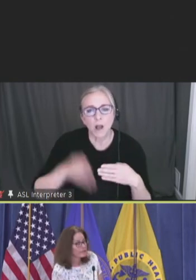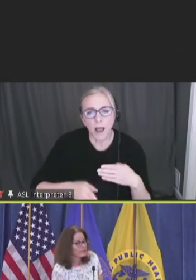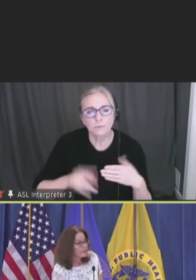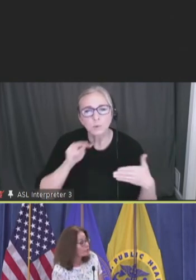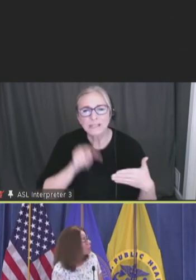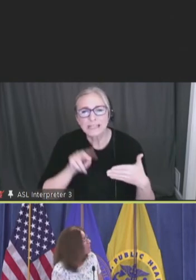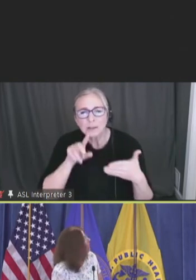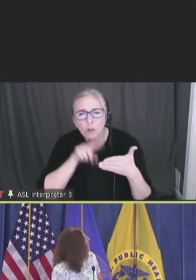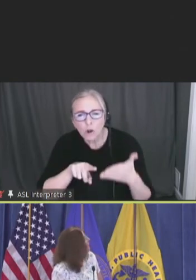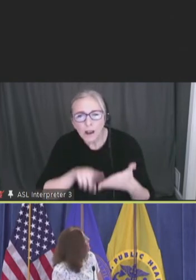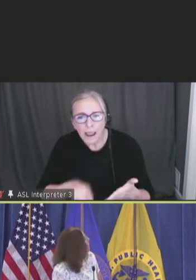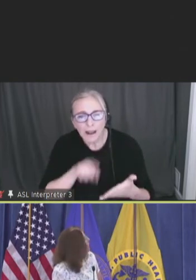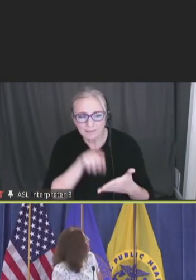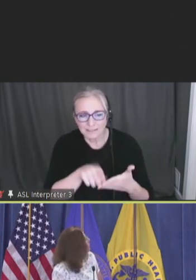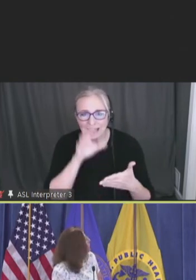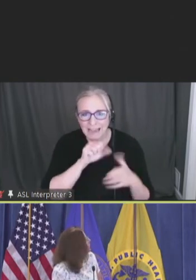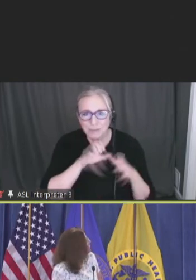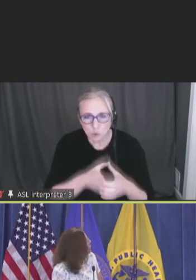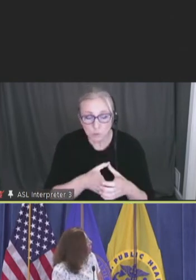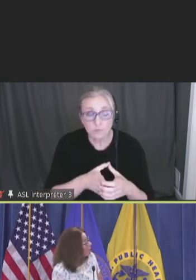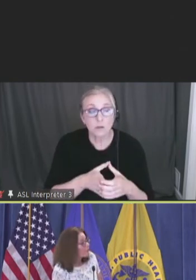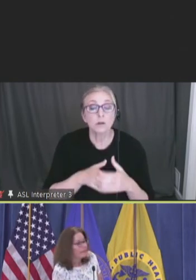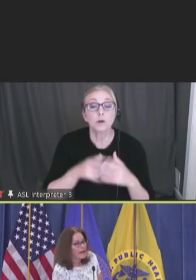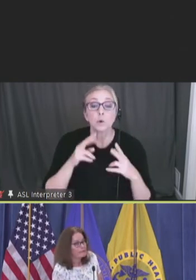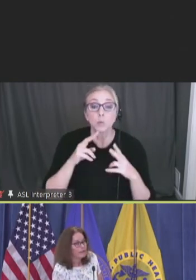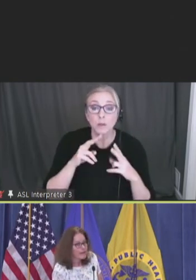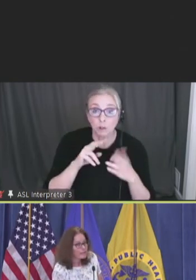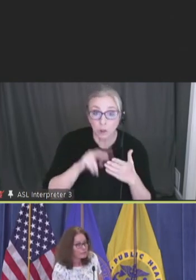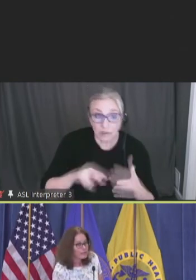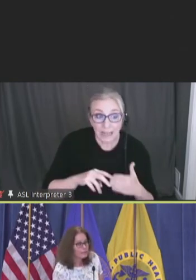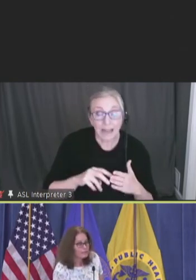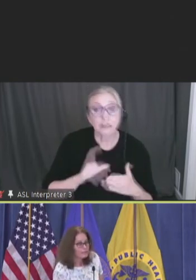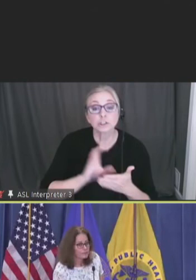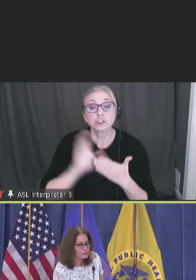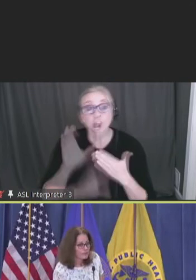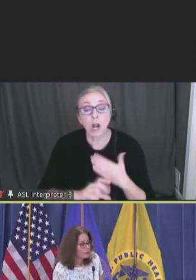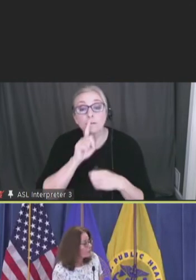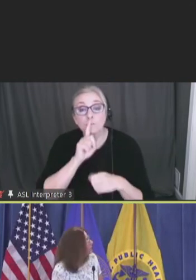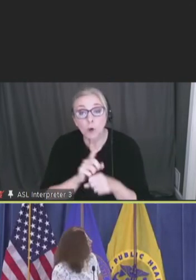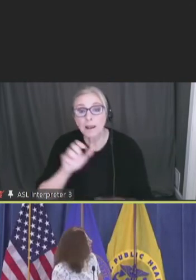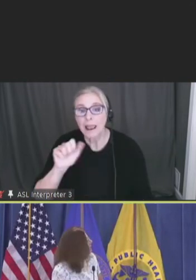age group. So, we also looked at chart-confirmed anaphylaxis rate in 5- to 11-year-olds.